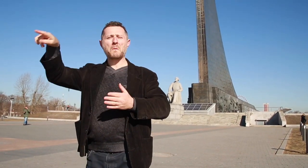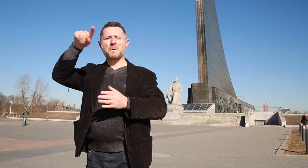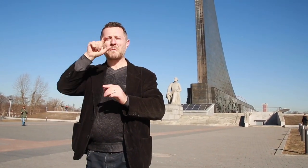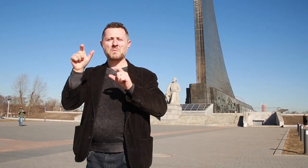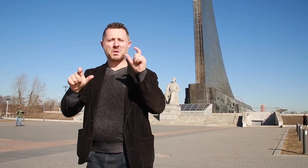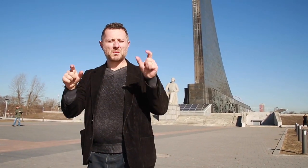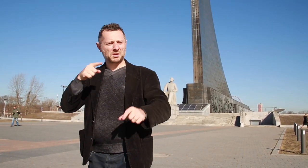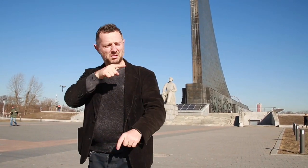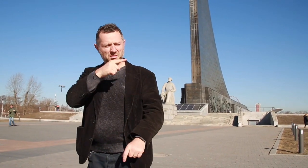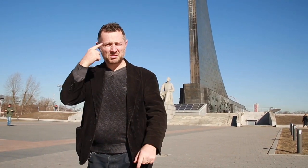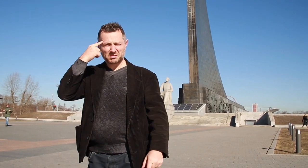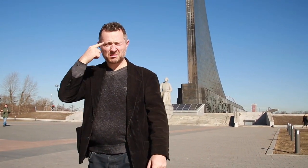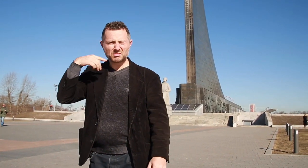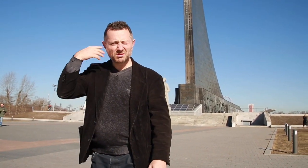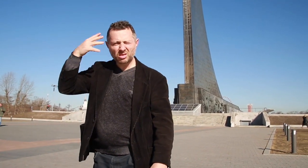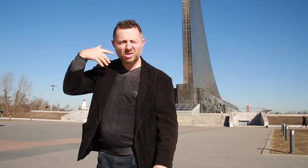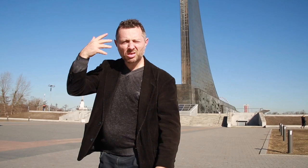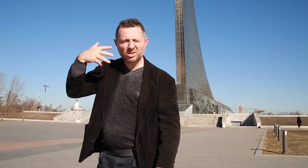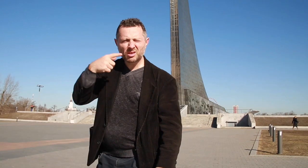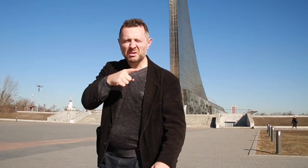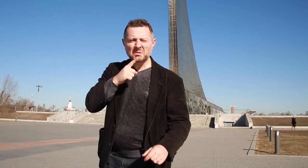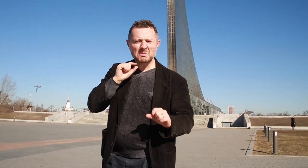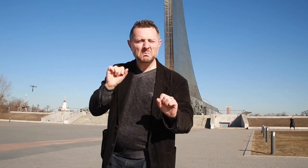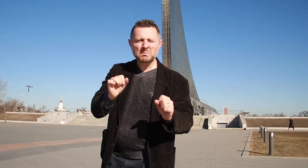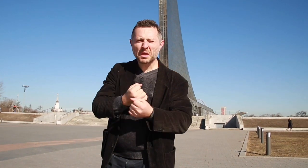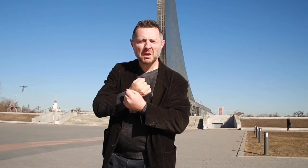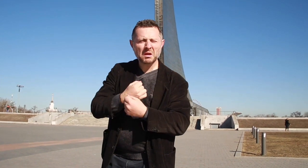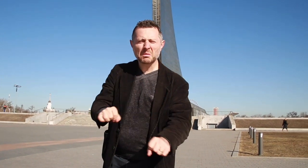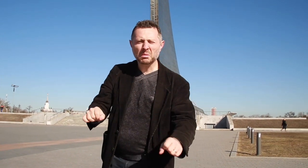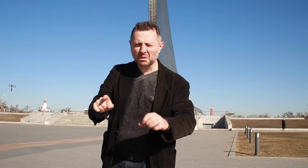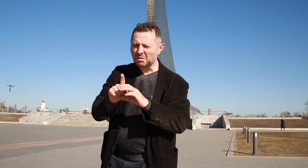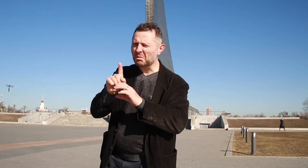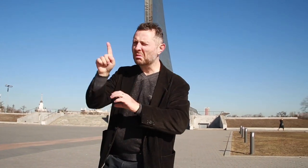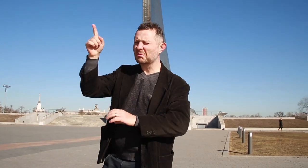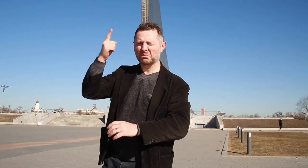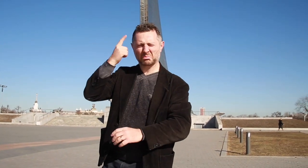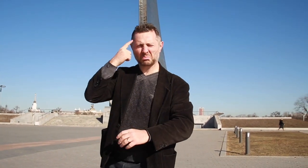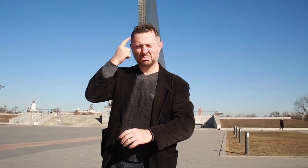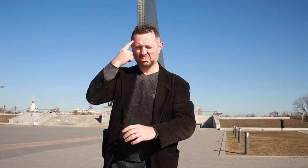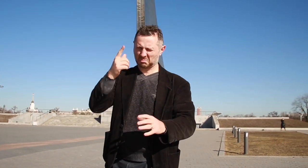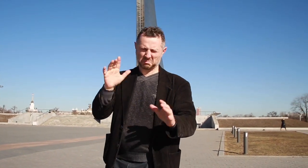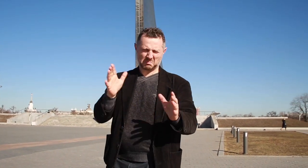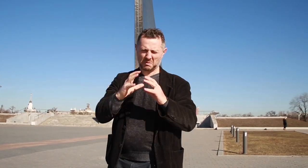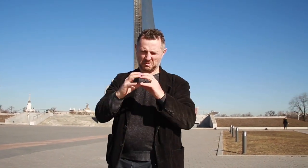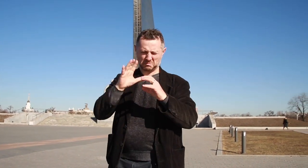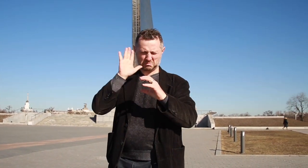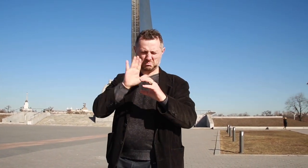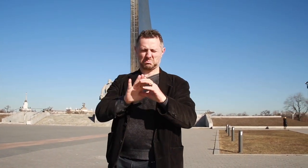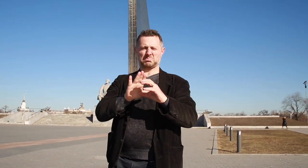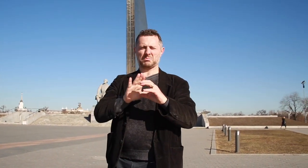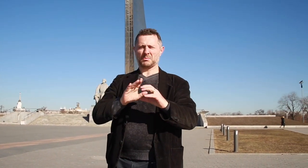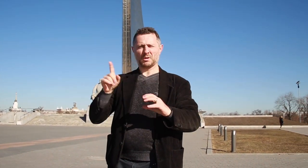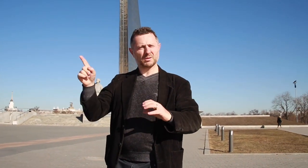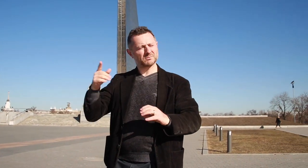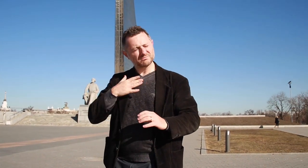leave Earth to go into space, and rejected his theories. Tsiolkovsky was born hearing and gradually